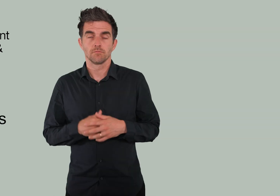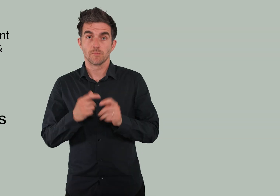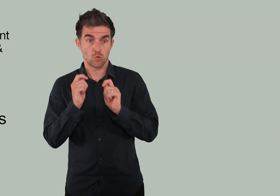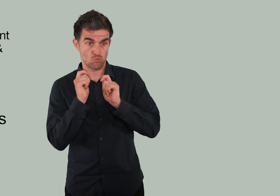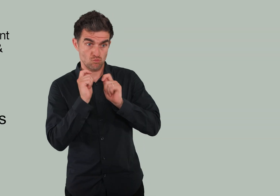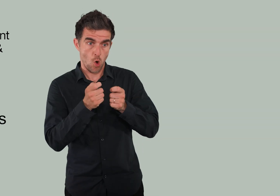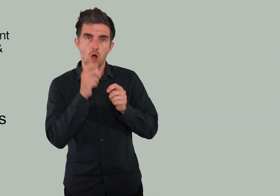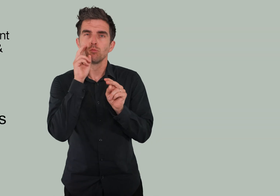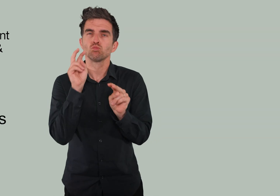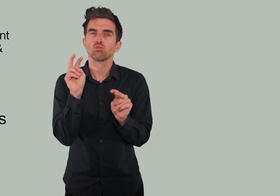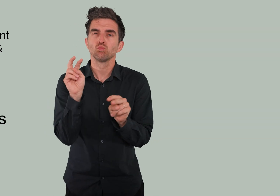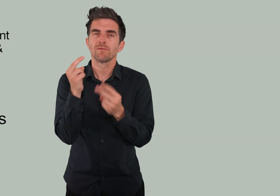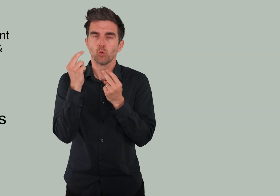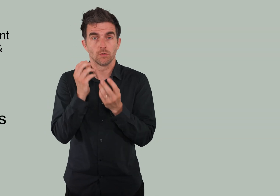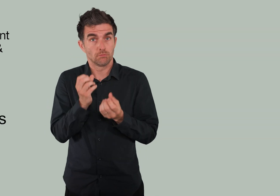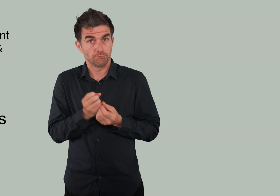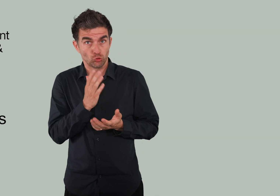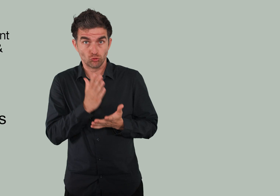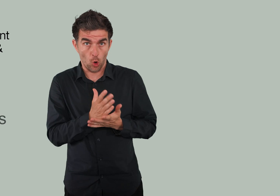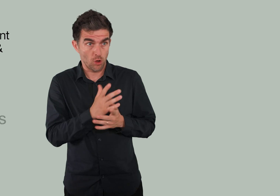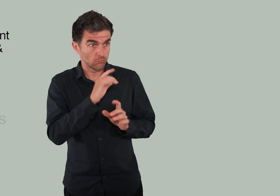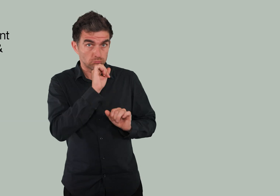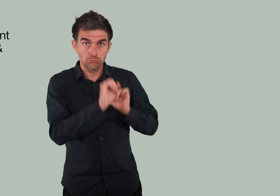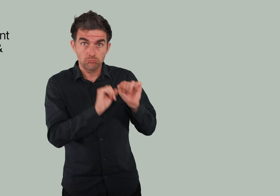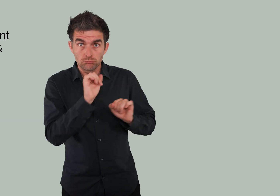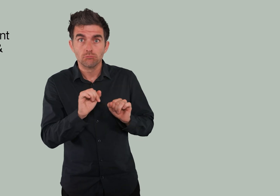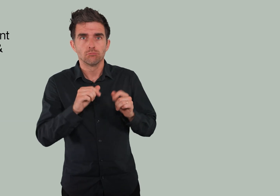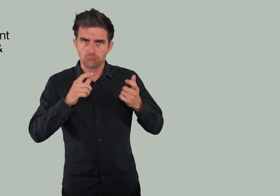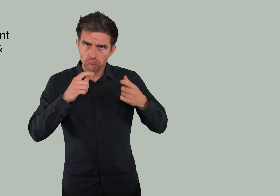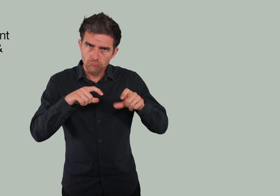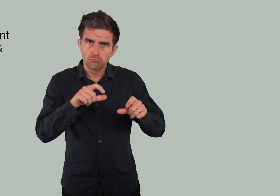6.67 Award Reviews ensure that customers continue